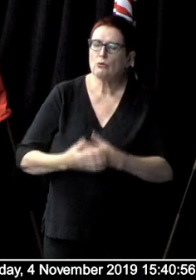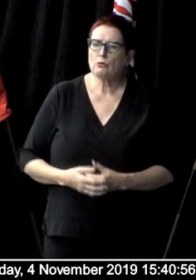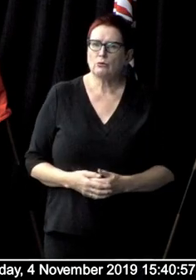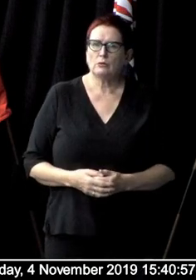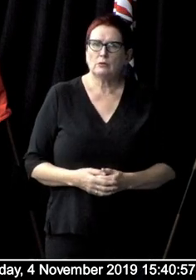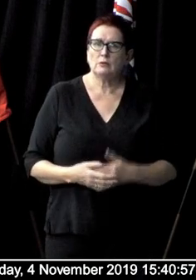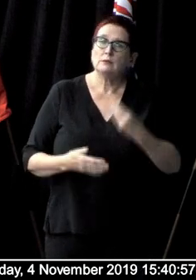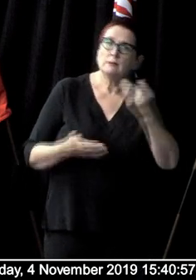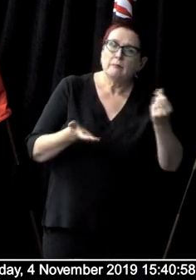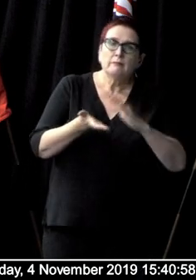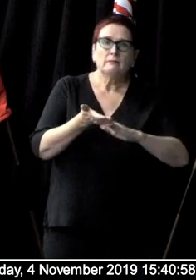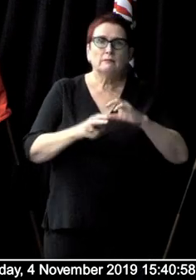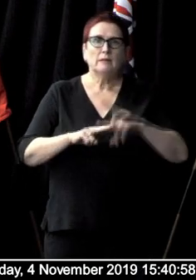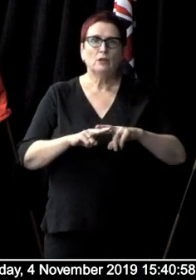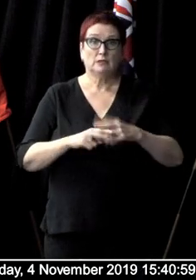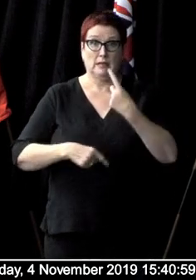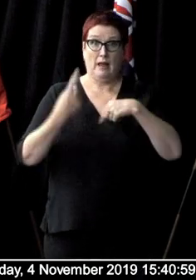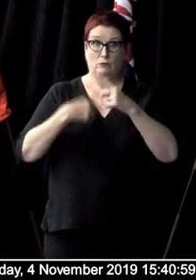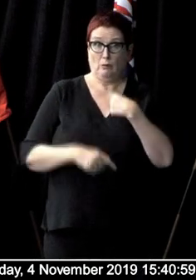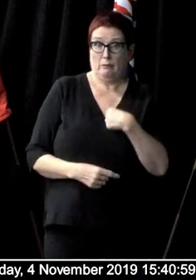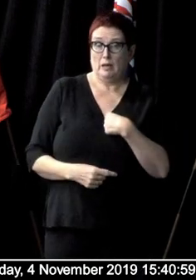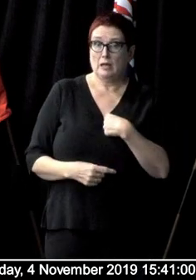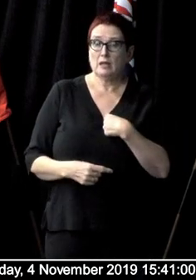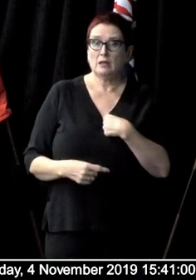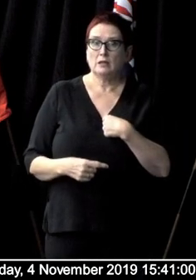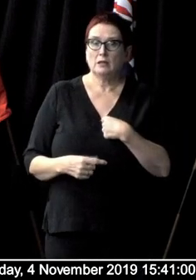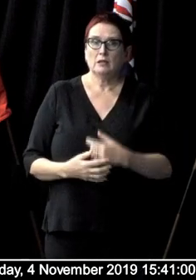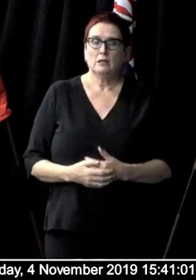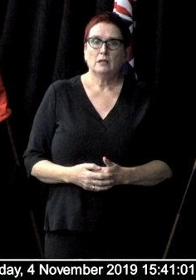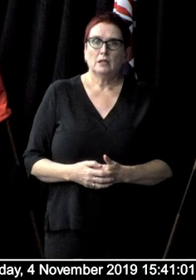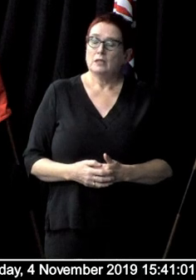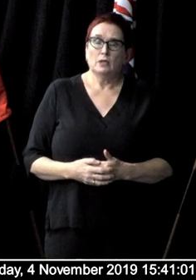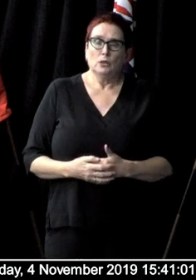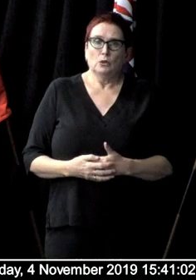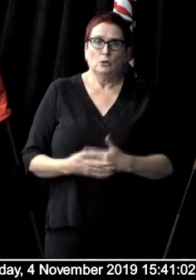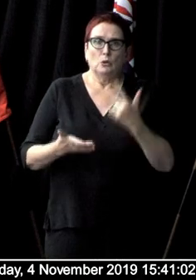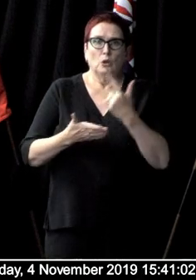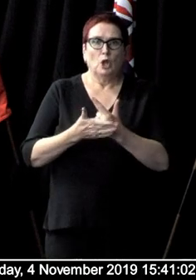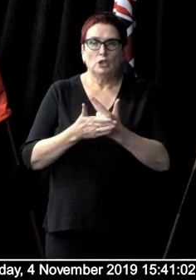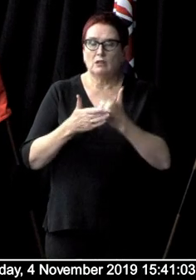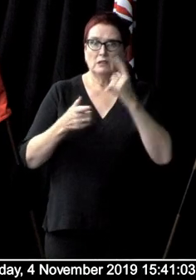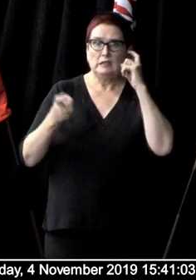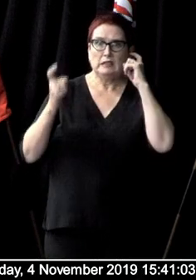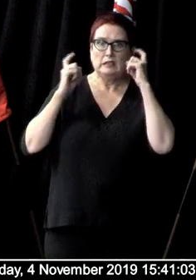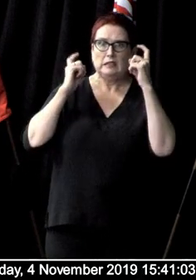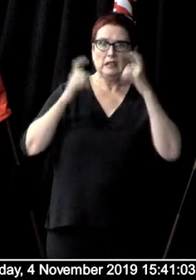describe a really high level of anxiety & harassment about the number of phone calls